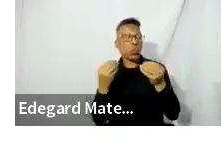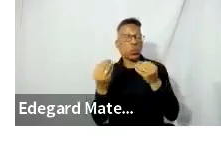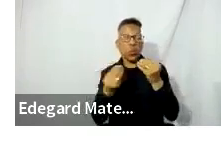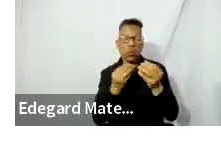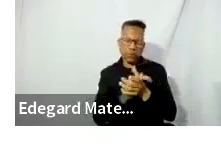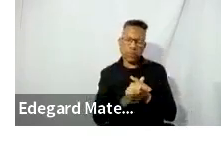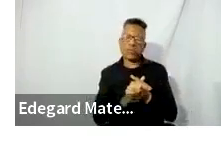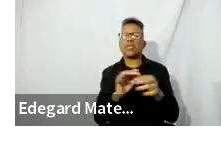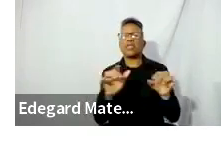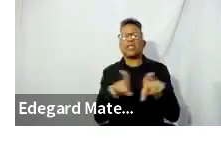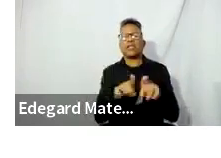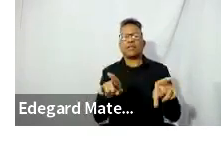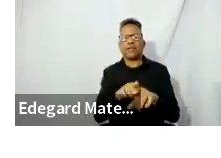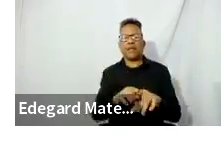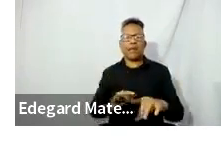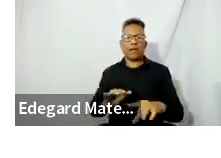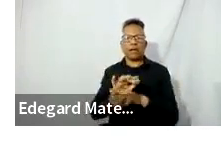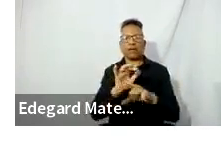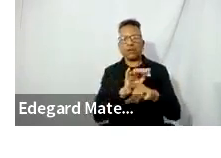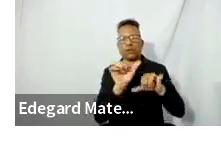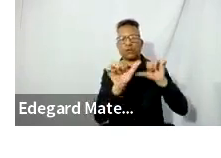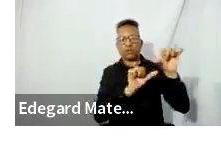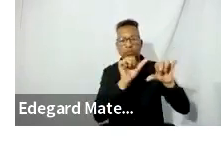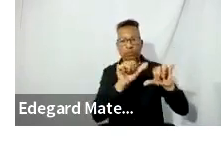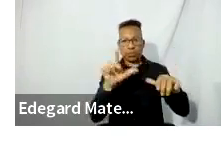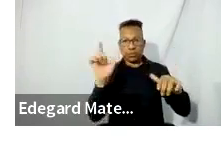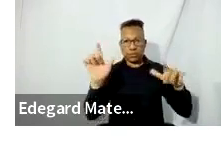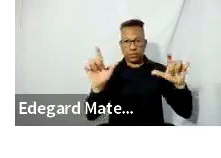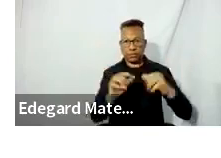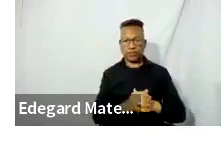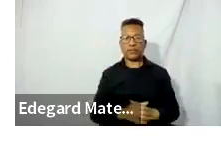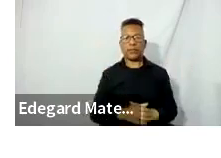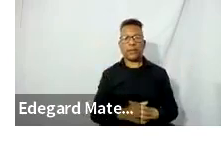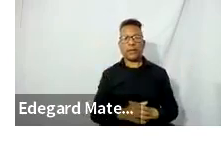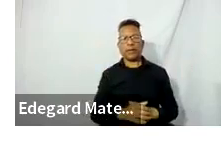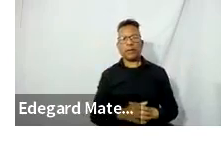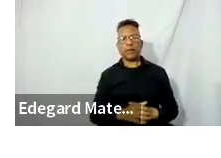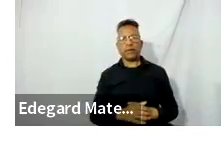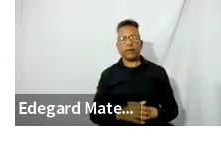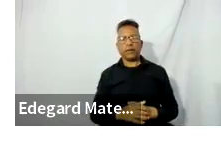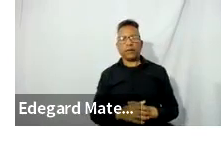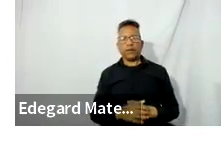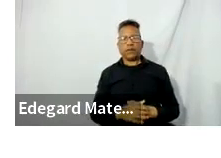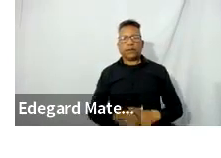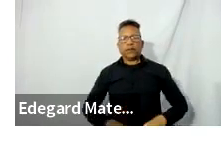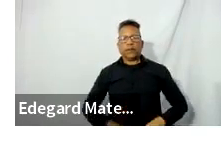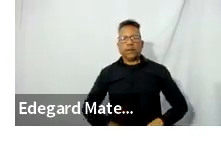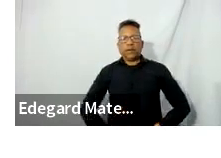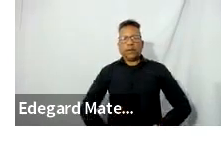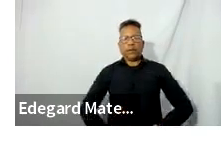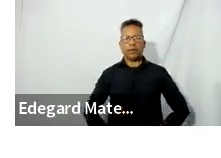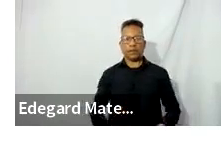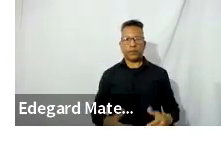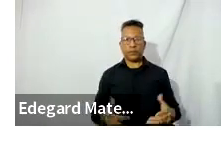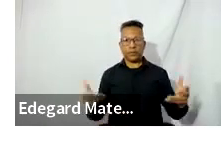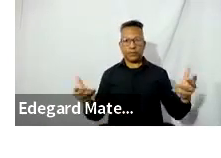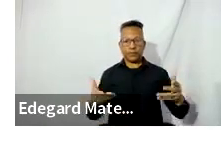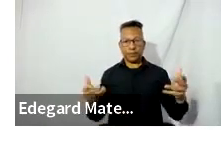Baldwin, and so on. on. Let me skip that next quotation. me skip that next quotation. but let me get